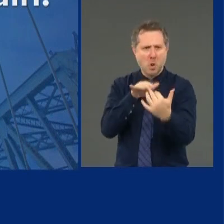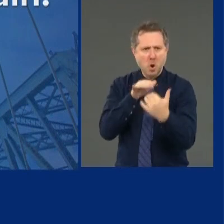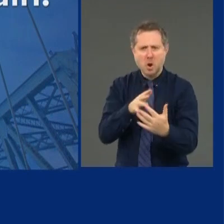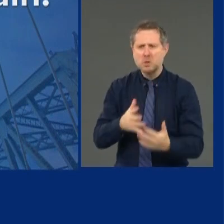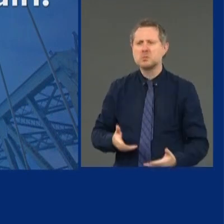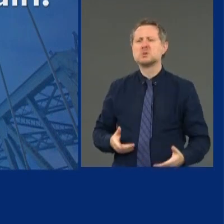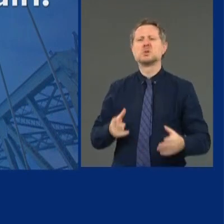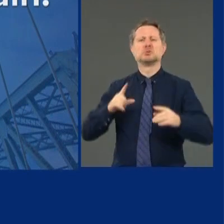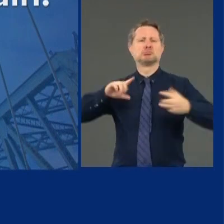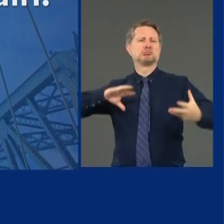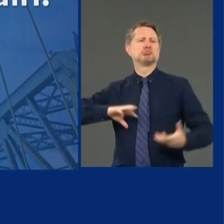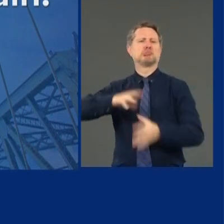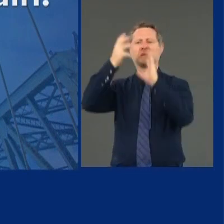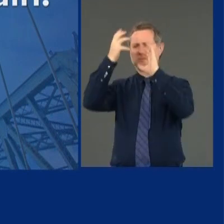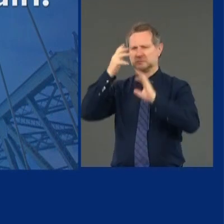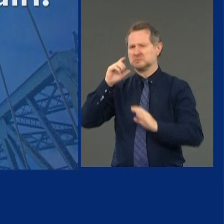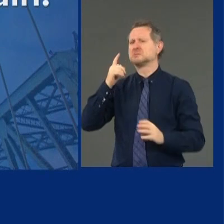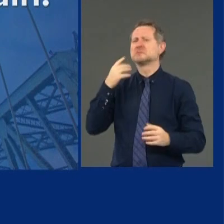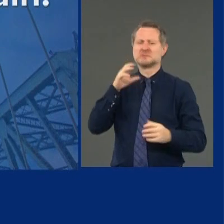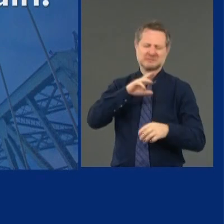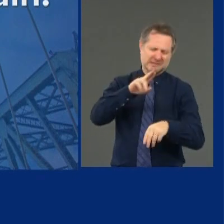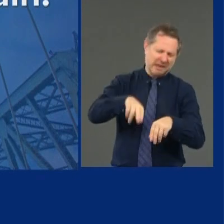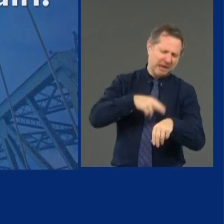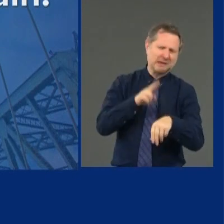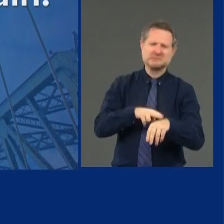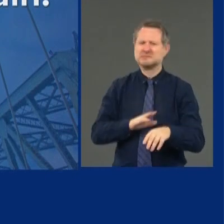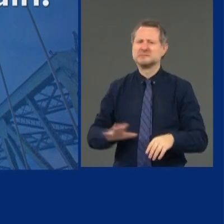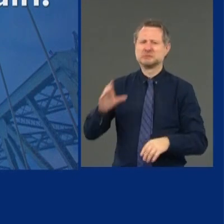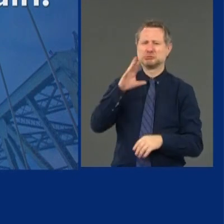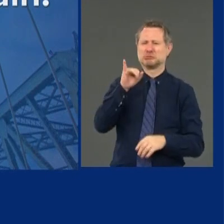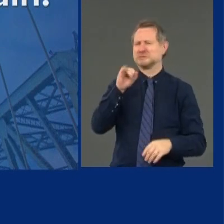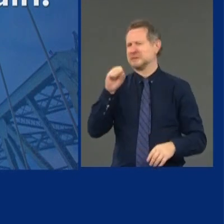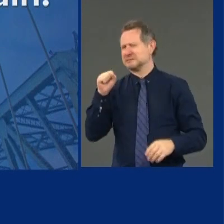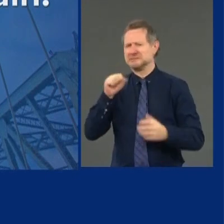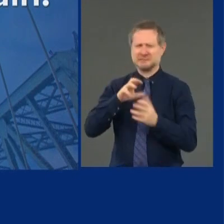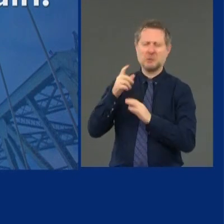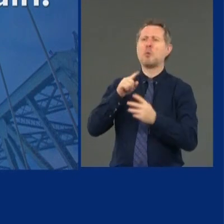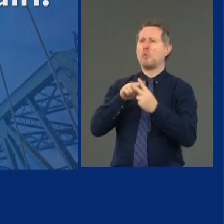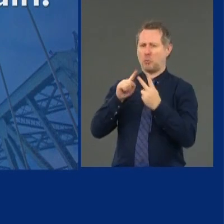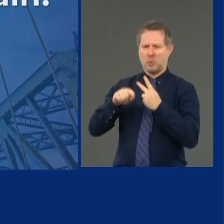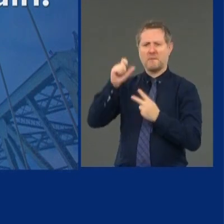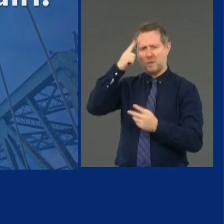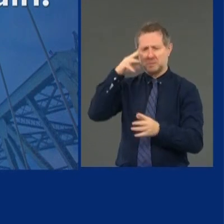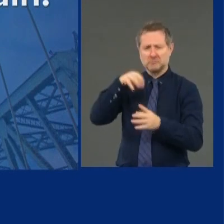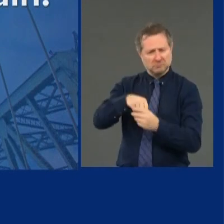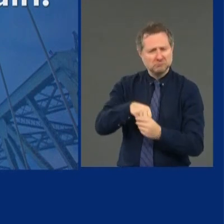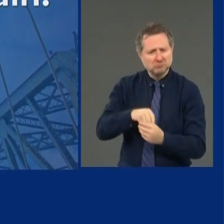IT IS VITAL AT THE TIME OF WAR,